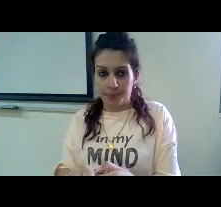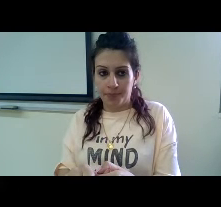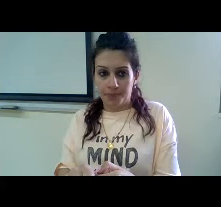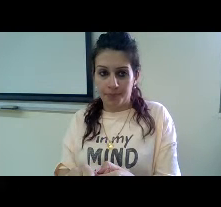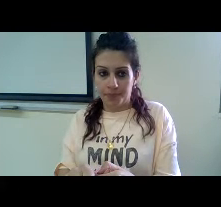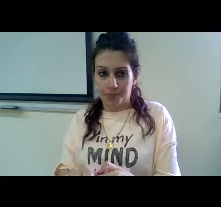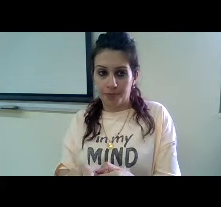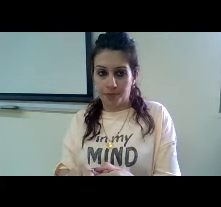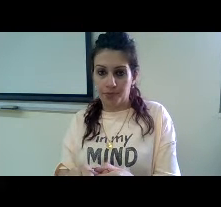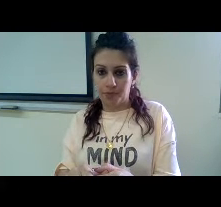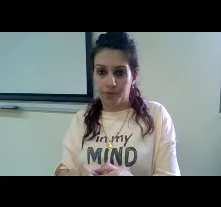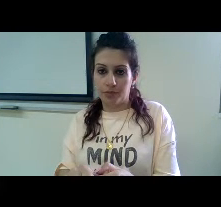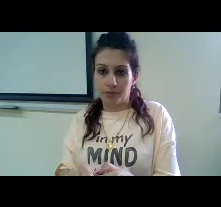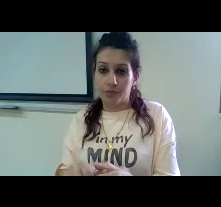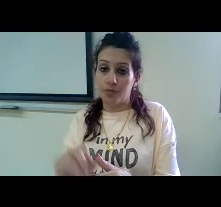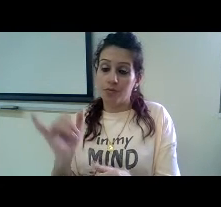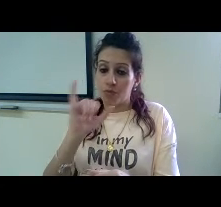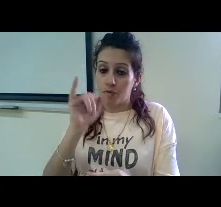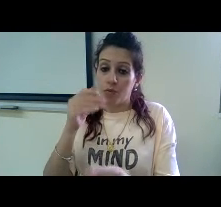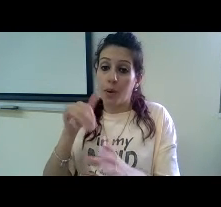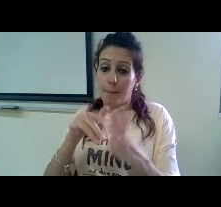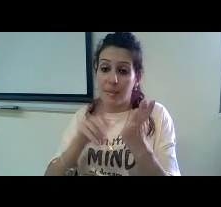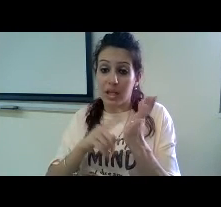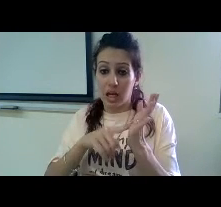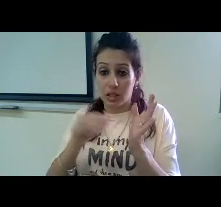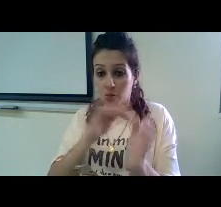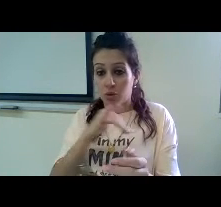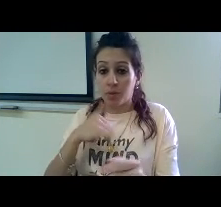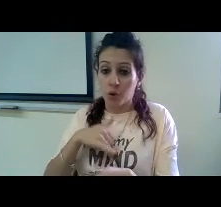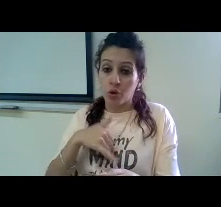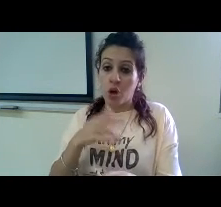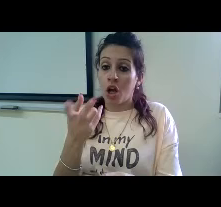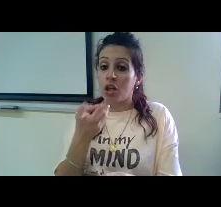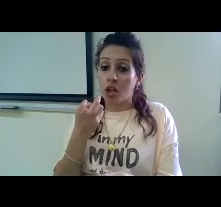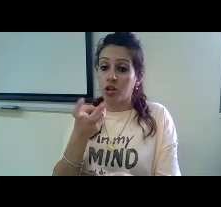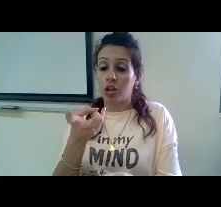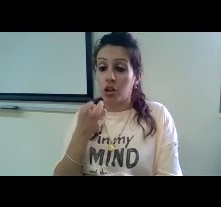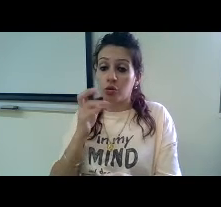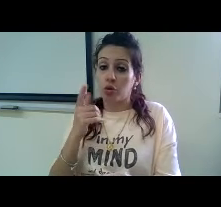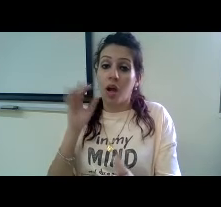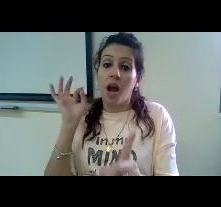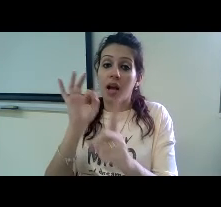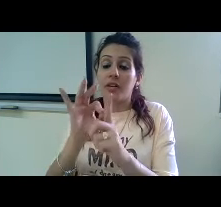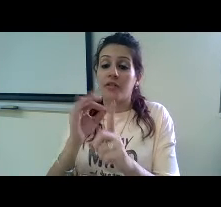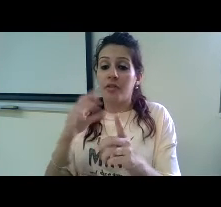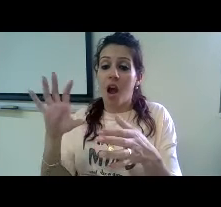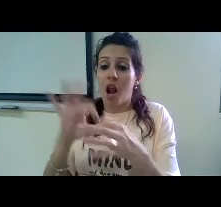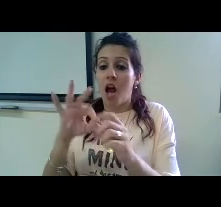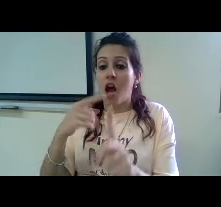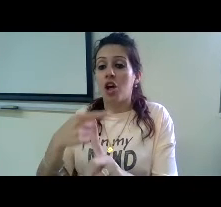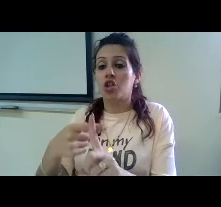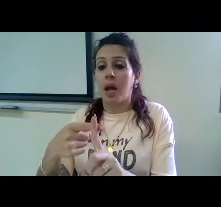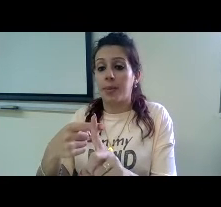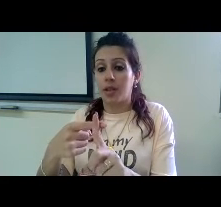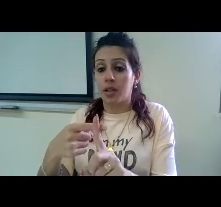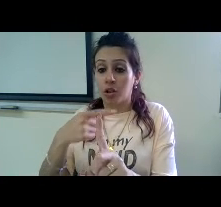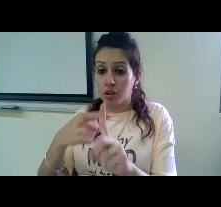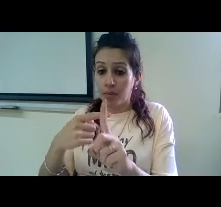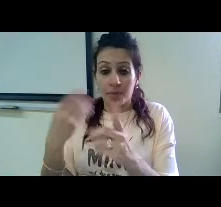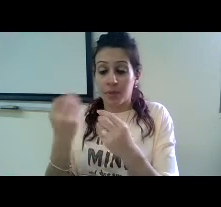So which means that we need to recognize the families are our partners. So who can also provide